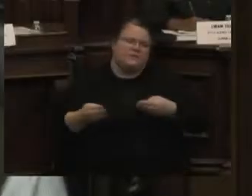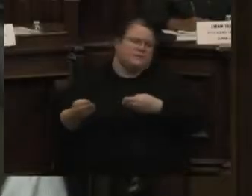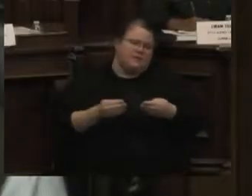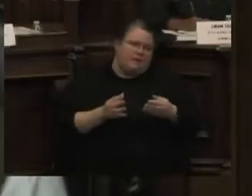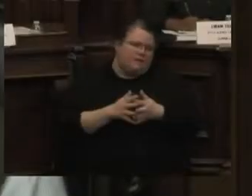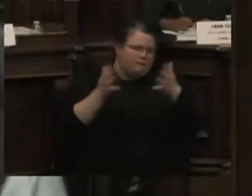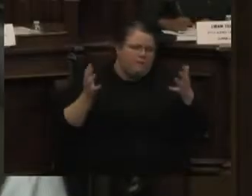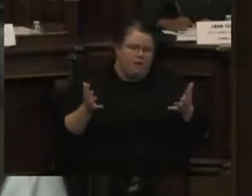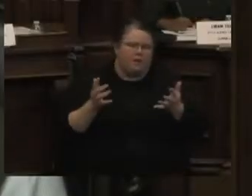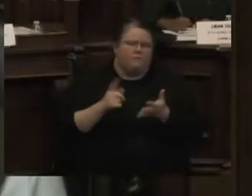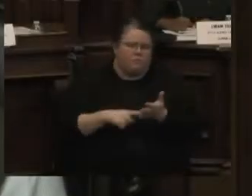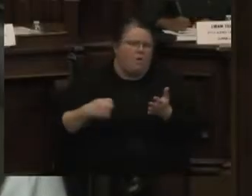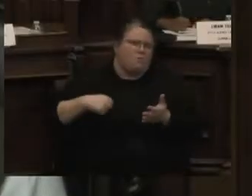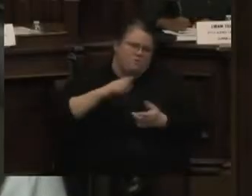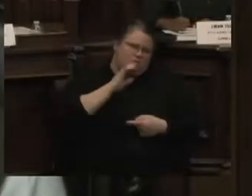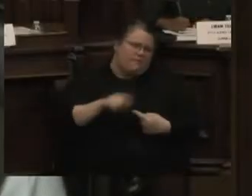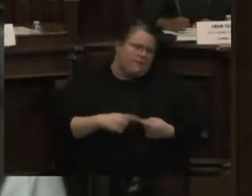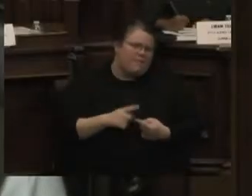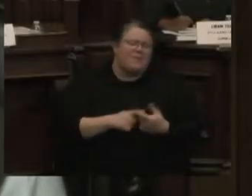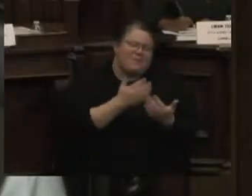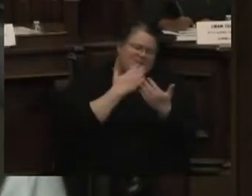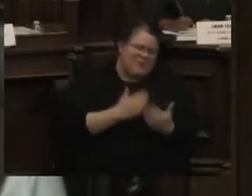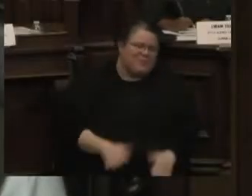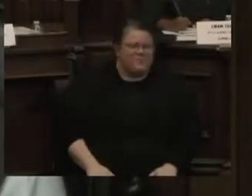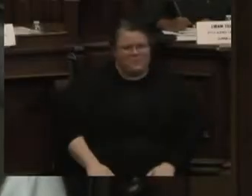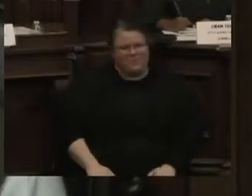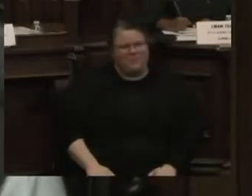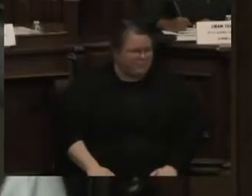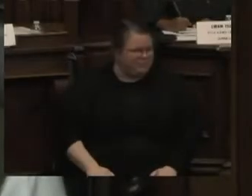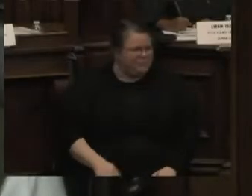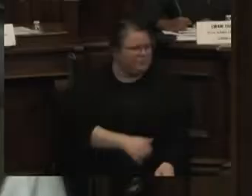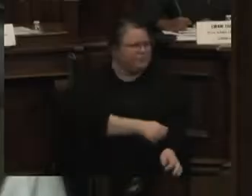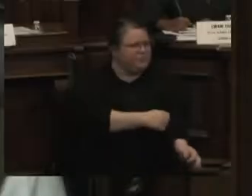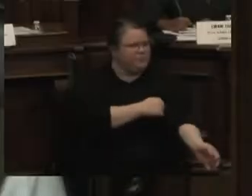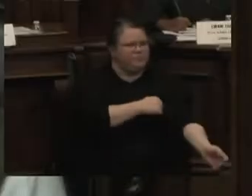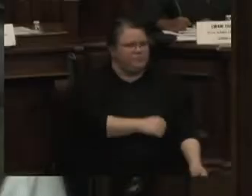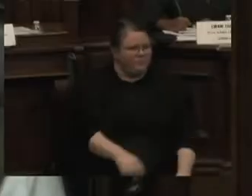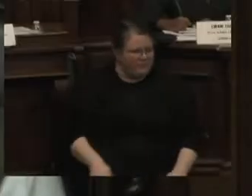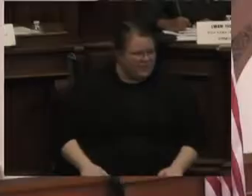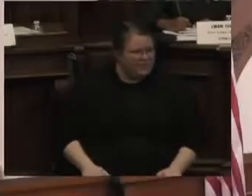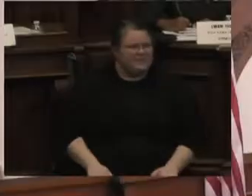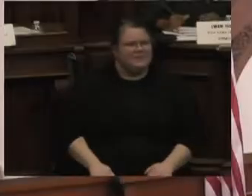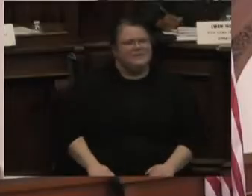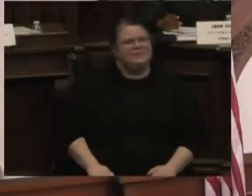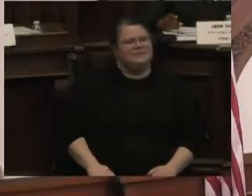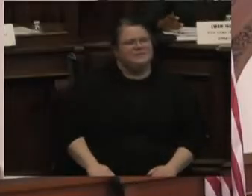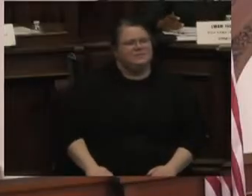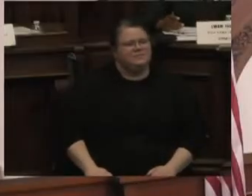what the question is. Agreed. That will facilitate a lot of